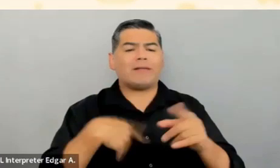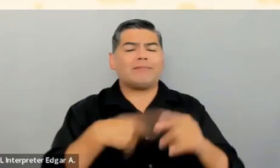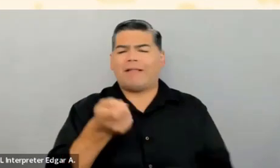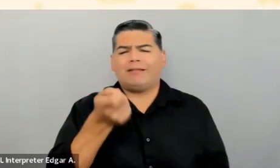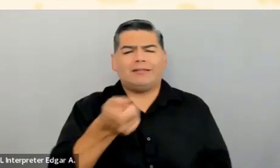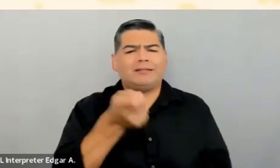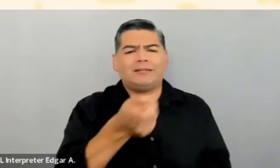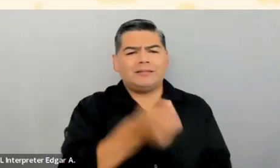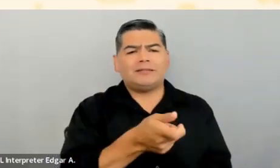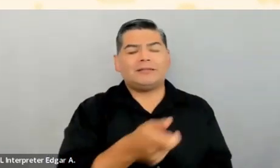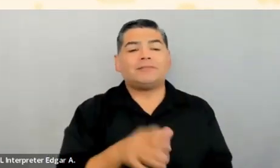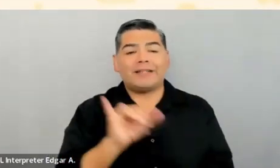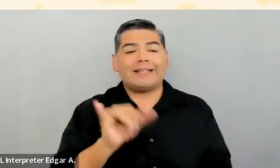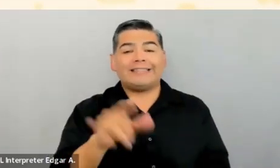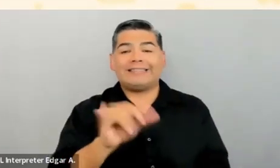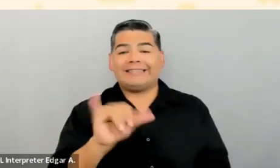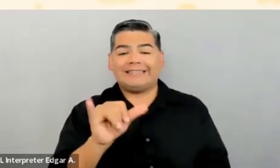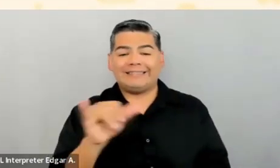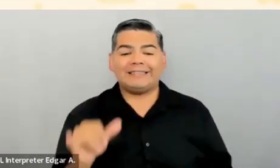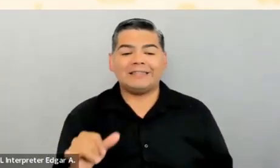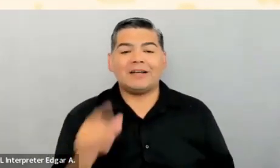And I have done the exact same on the Divi install.